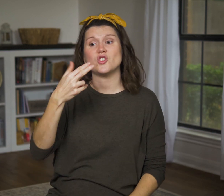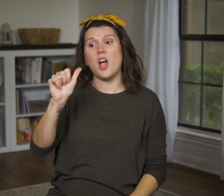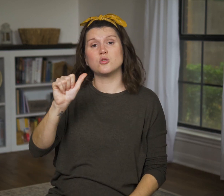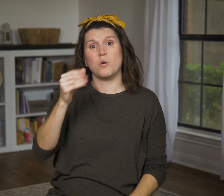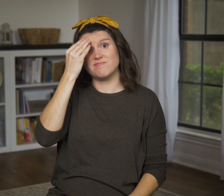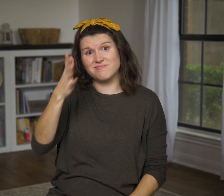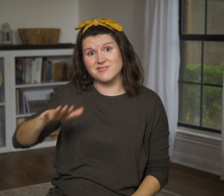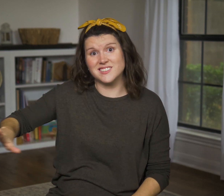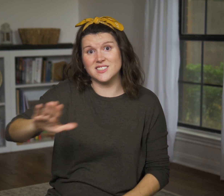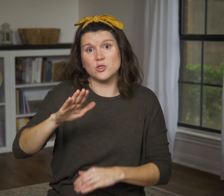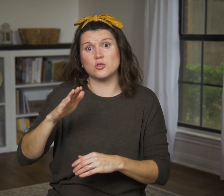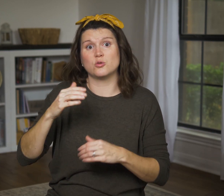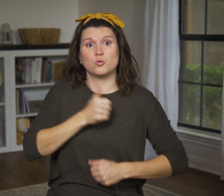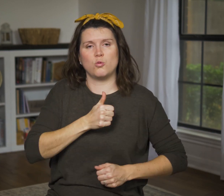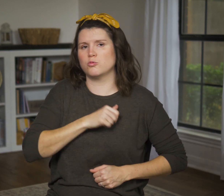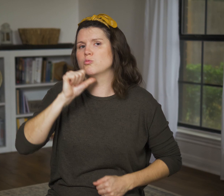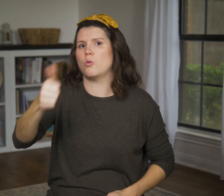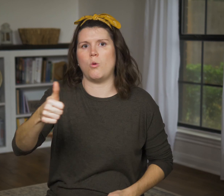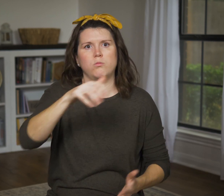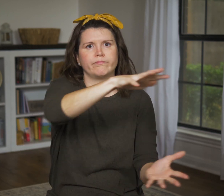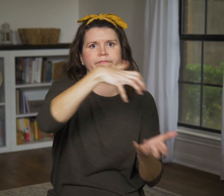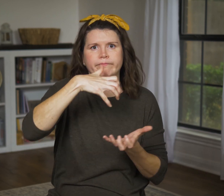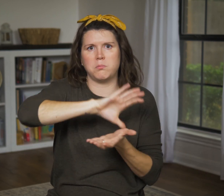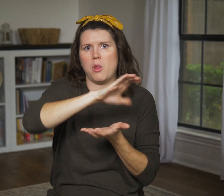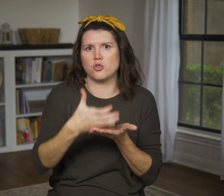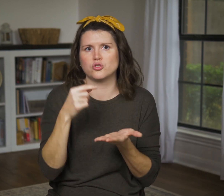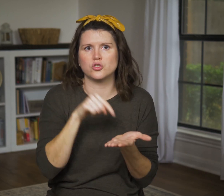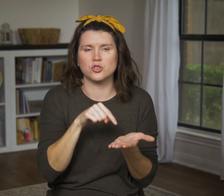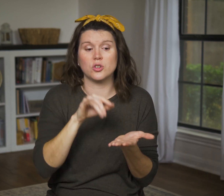Joshua forbid the soldiers to take plunder;